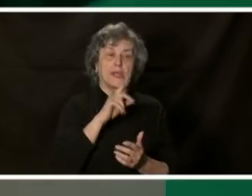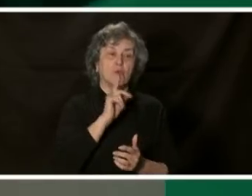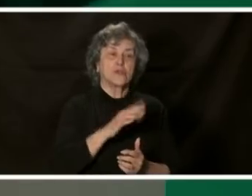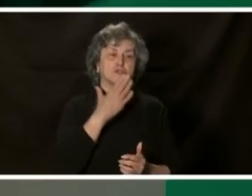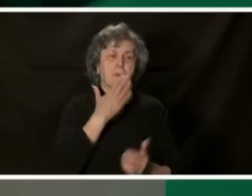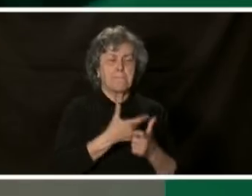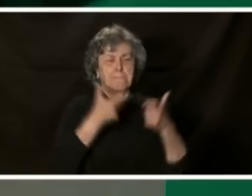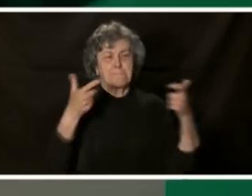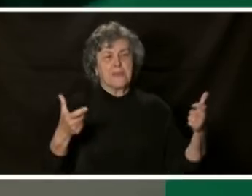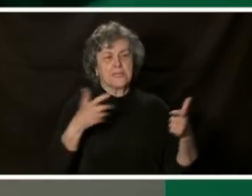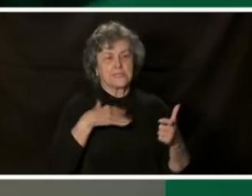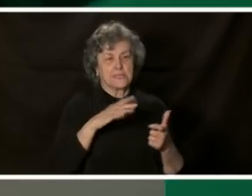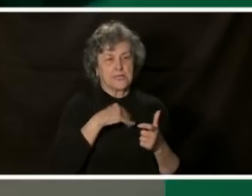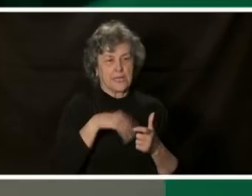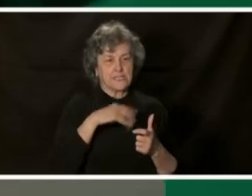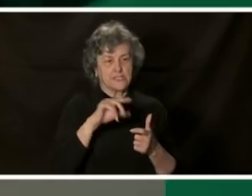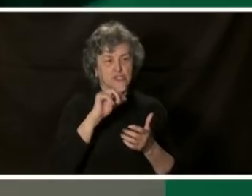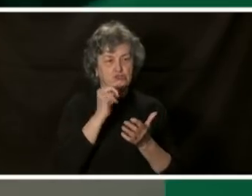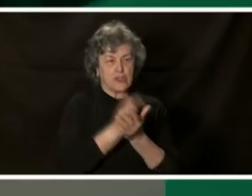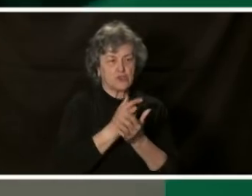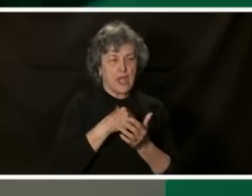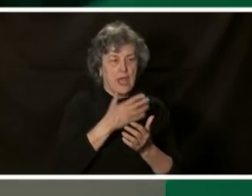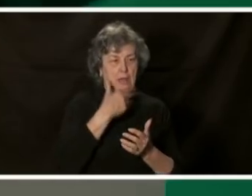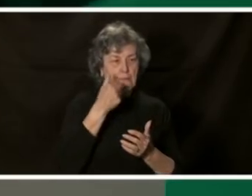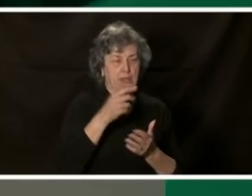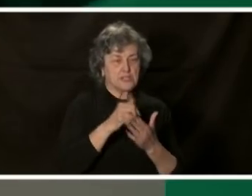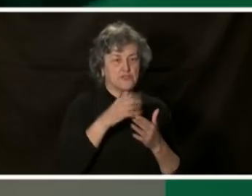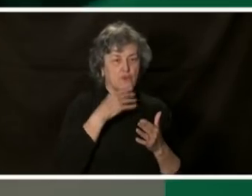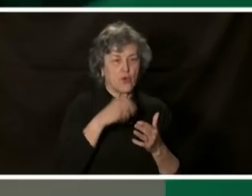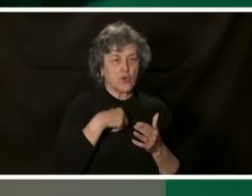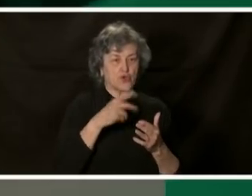AND BEST WISHES FOR A SUCCESSFUL FUTURE. GO BLAZERS.